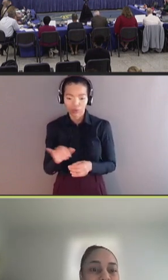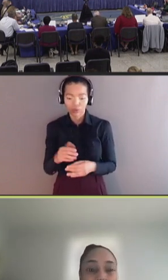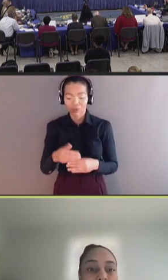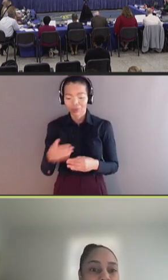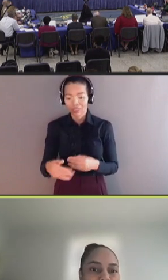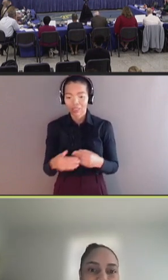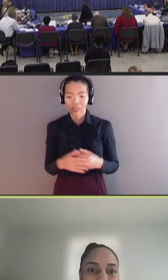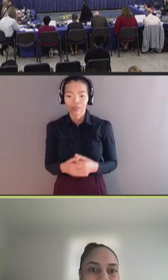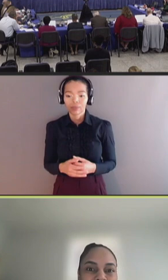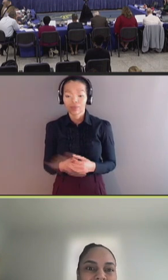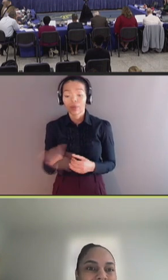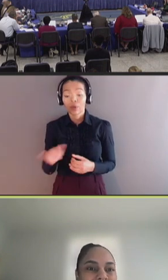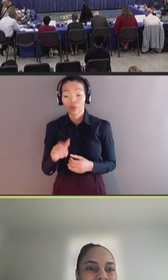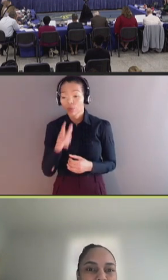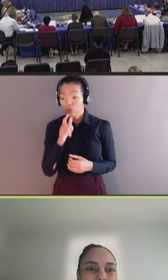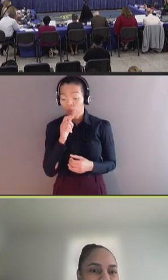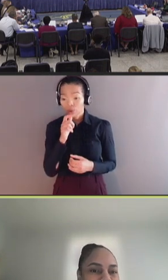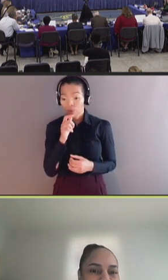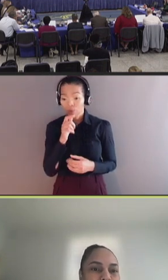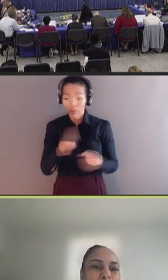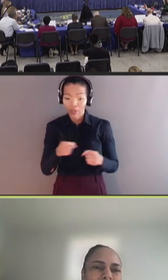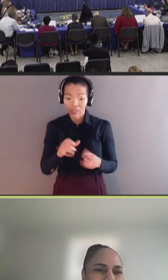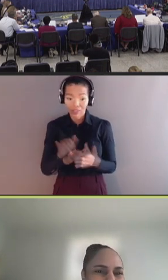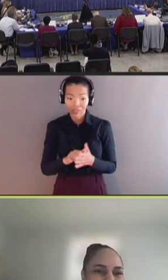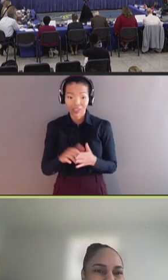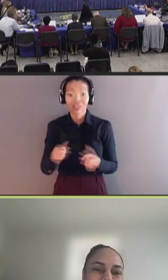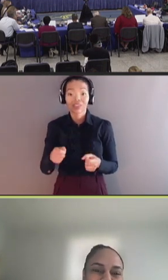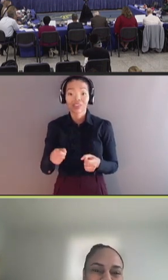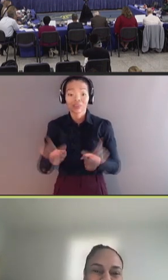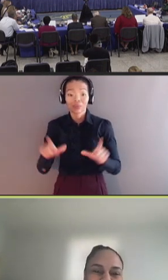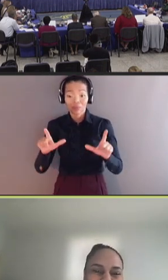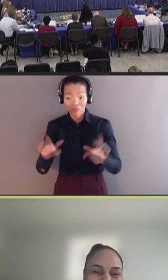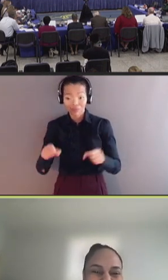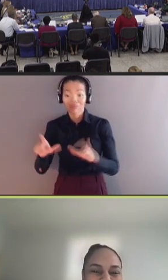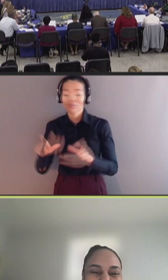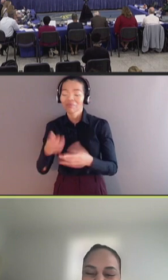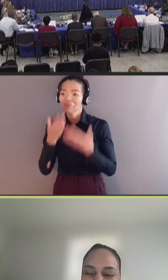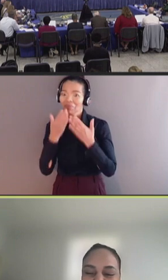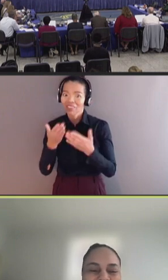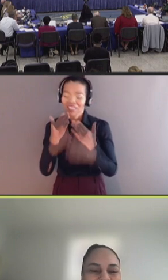And to whomever is handling this presentation for me, thank you kindly.